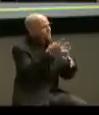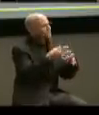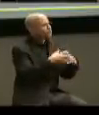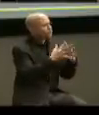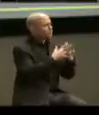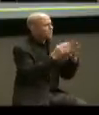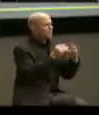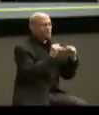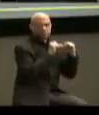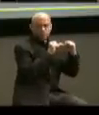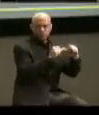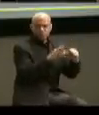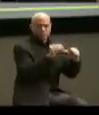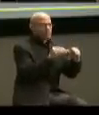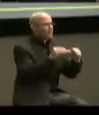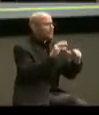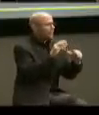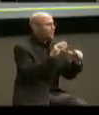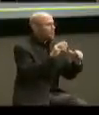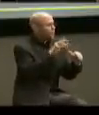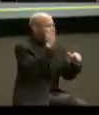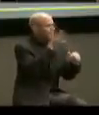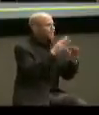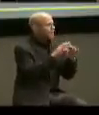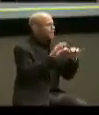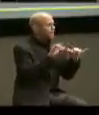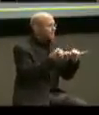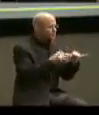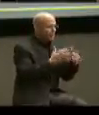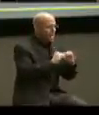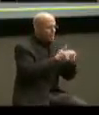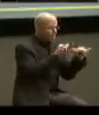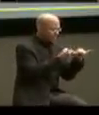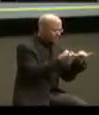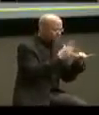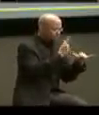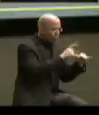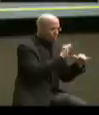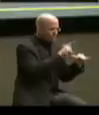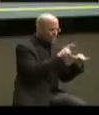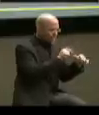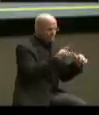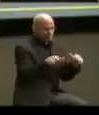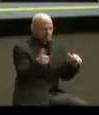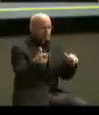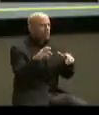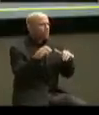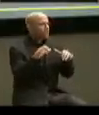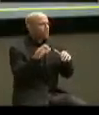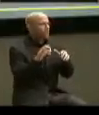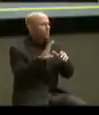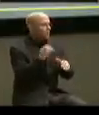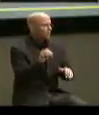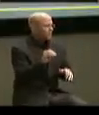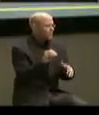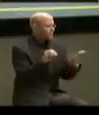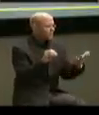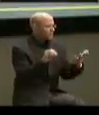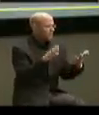BACK IN INTERFACE'S JOURNEY, CREATING OUR METRICS, HOW DO WE MEASURE ONE PLANT VERSUS ANOTHER VERSUS ANOTHER COMPANY, WE